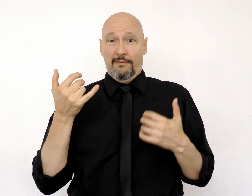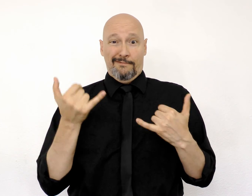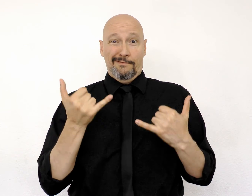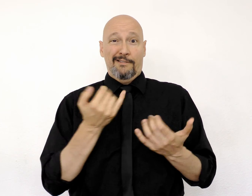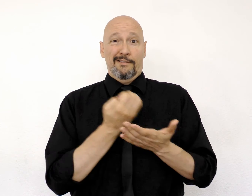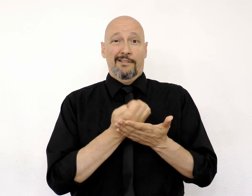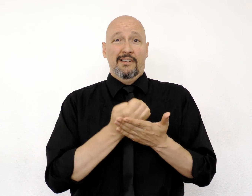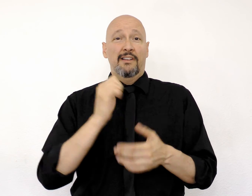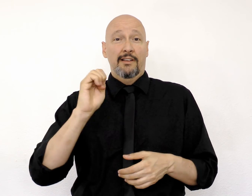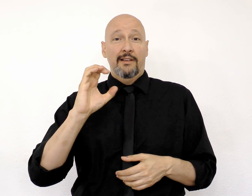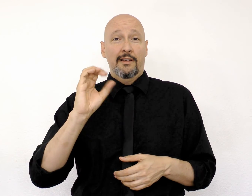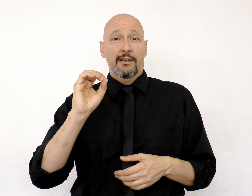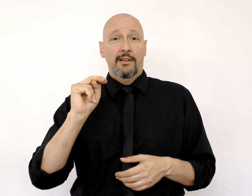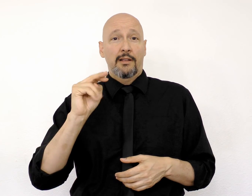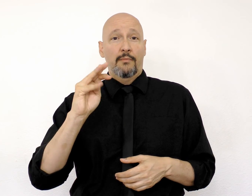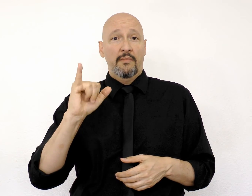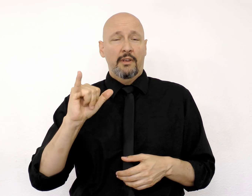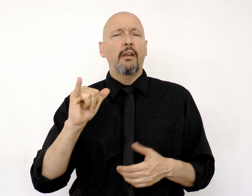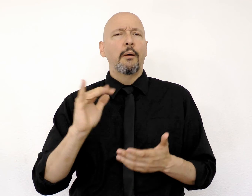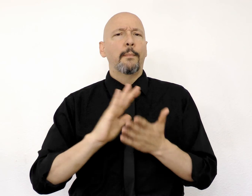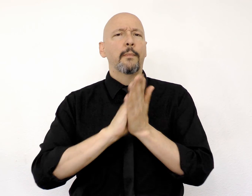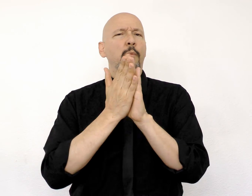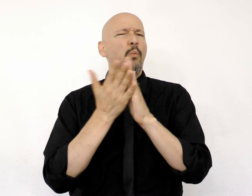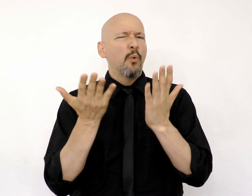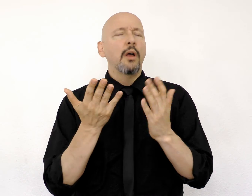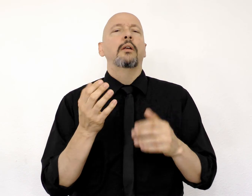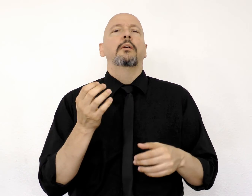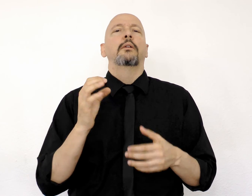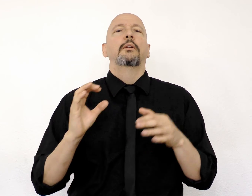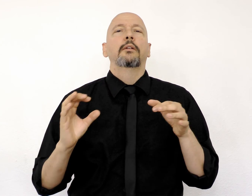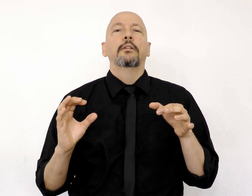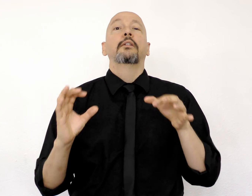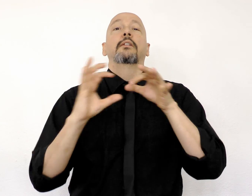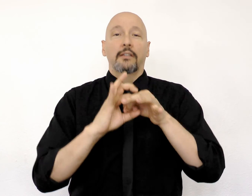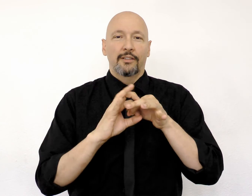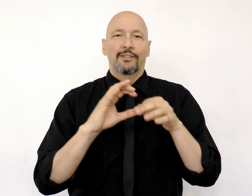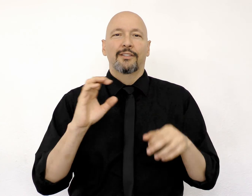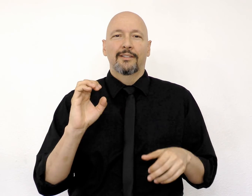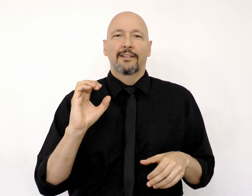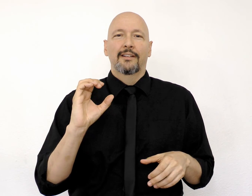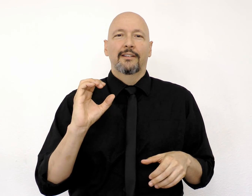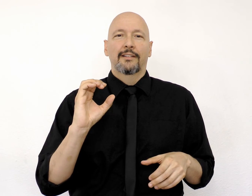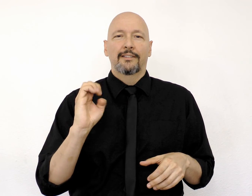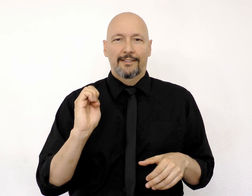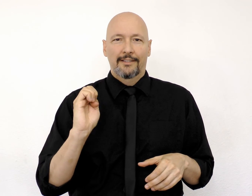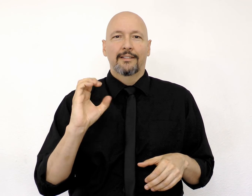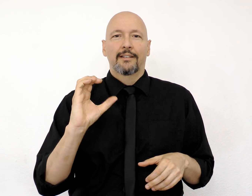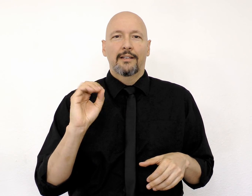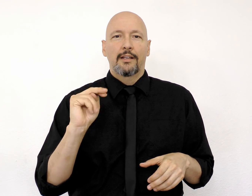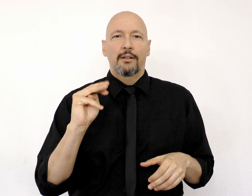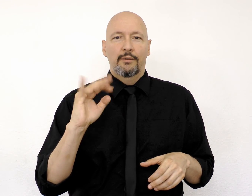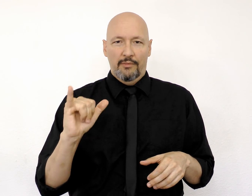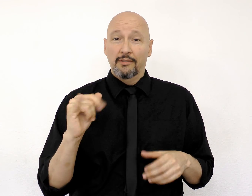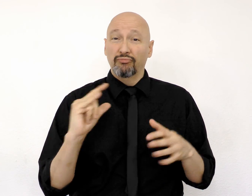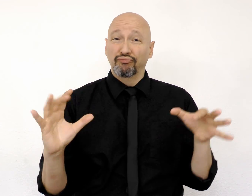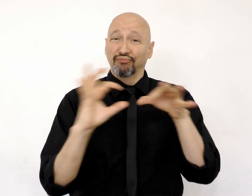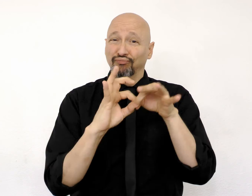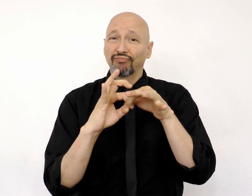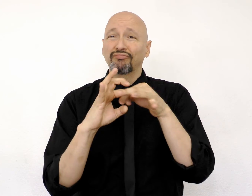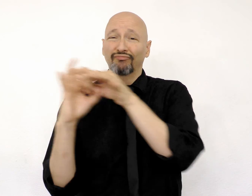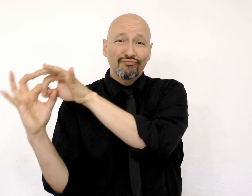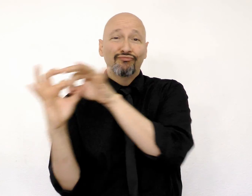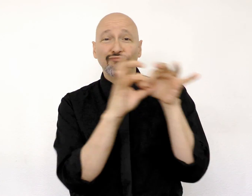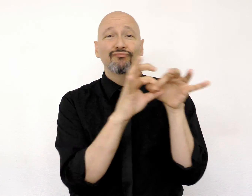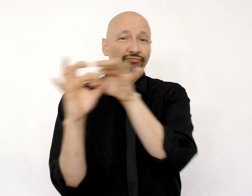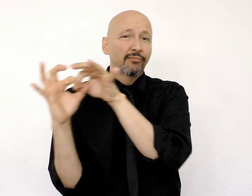Today we are in a "connection" based economy.